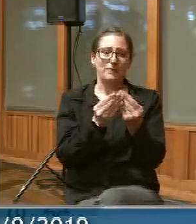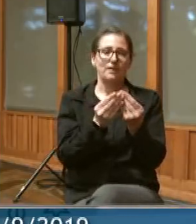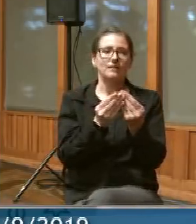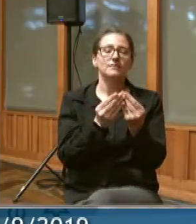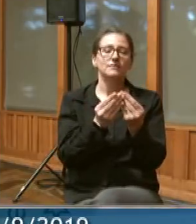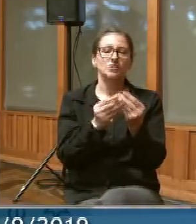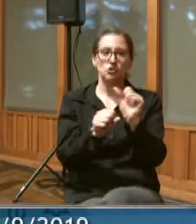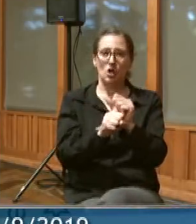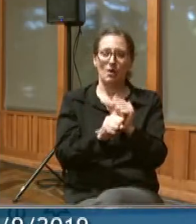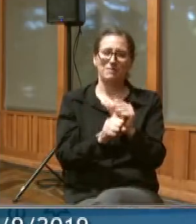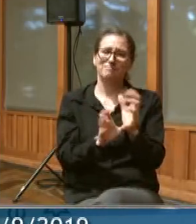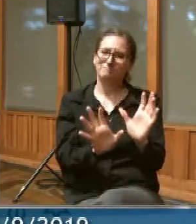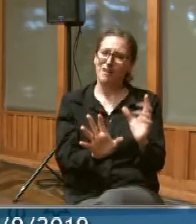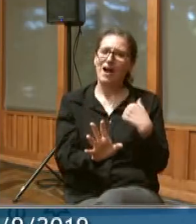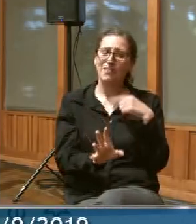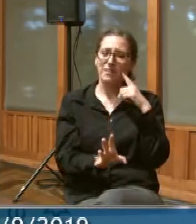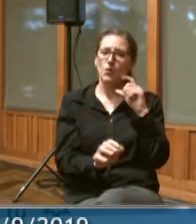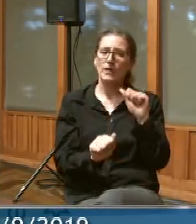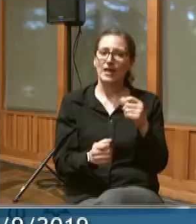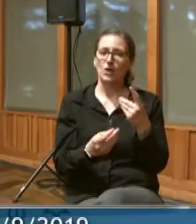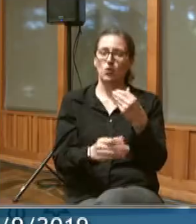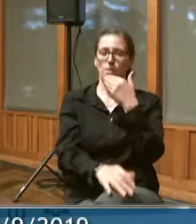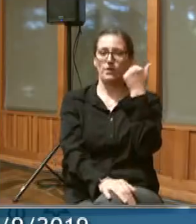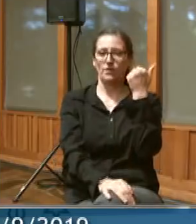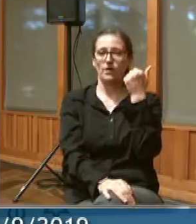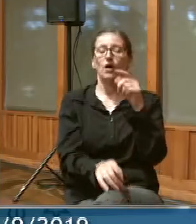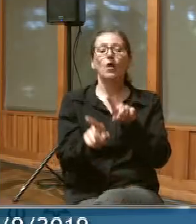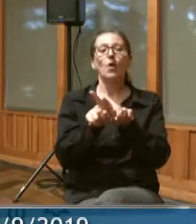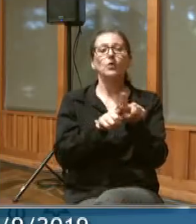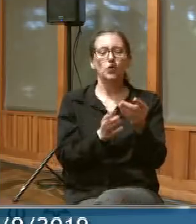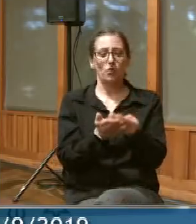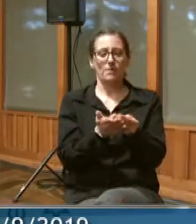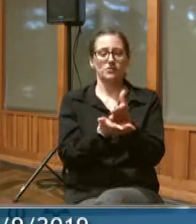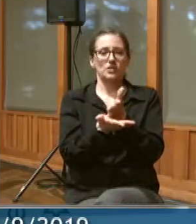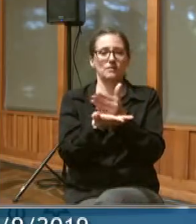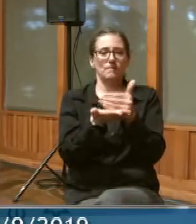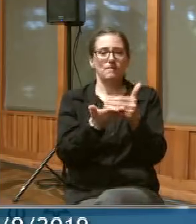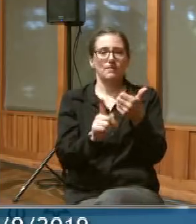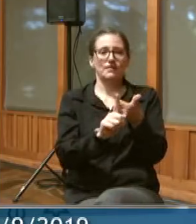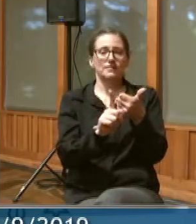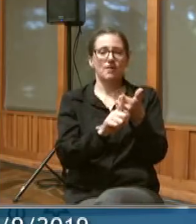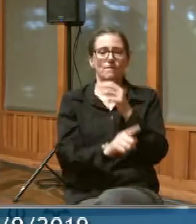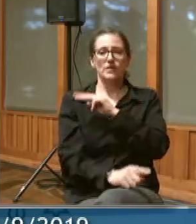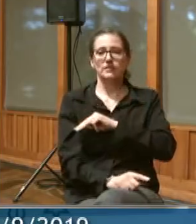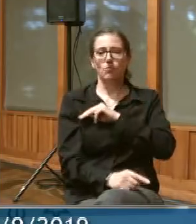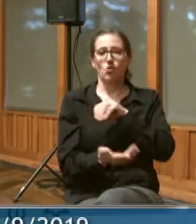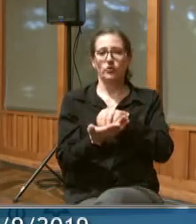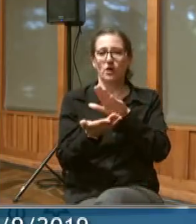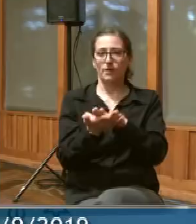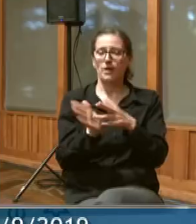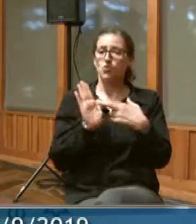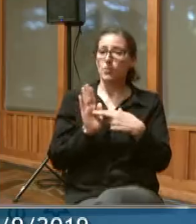WHO FINALLY GOT THEIR FOOT IN THE DOOR TO A GOOD LIVING WAGE FAMILY JOB. I THINK WE CAN DO BETTER.